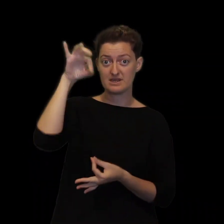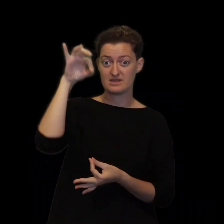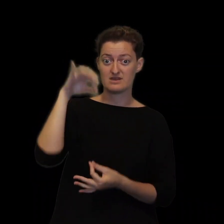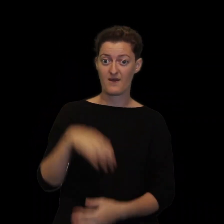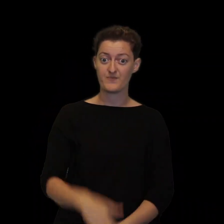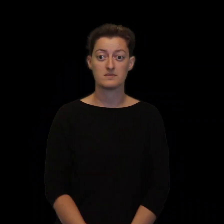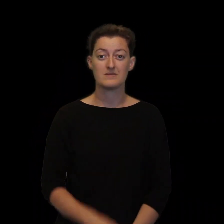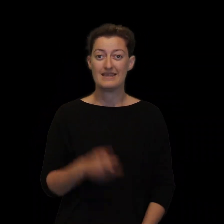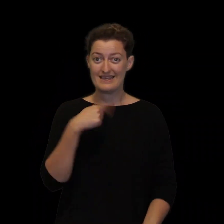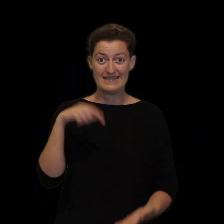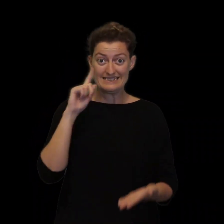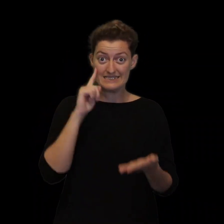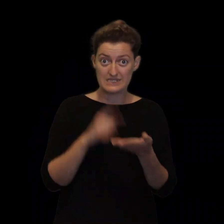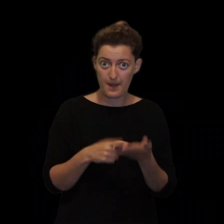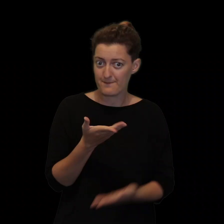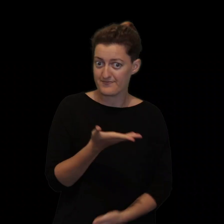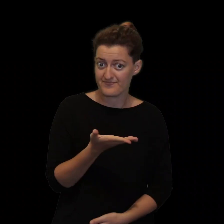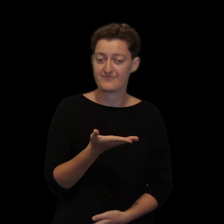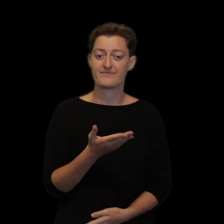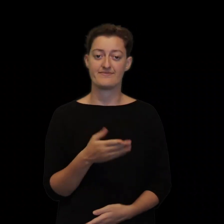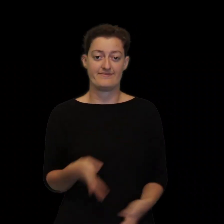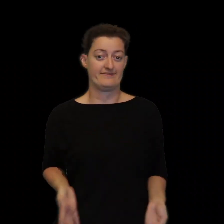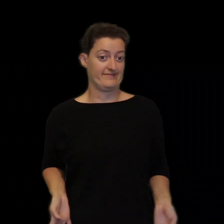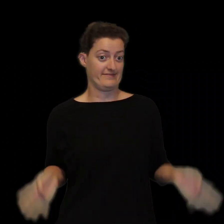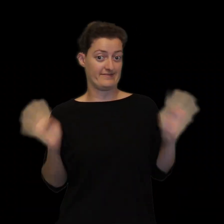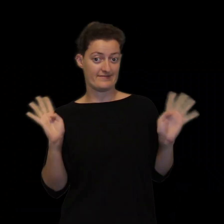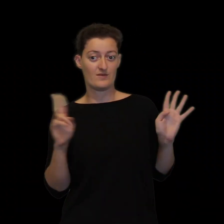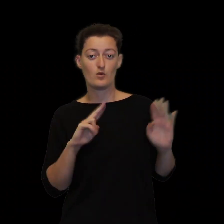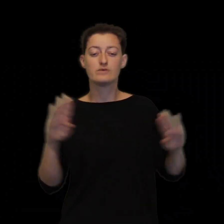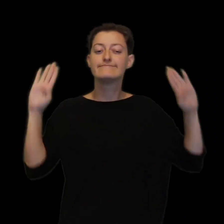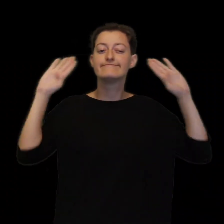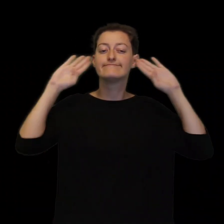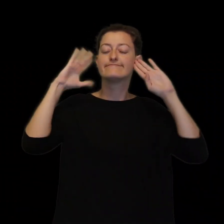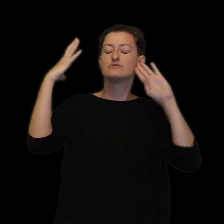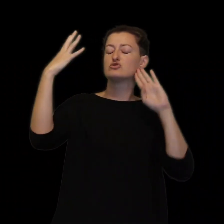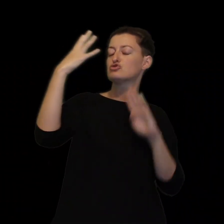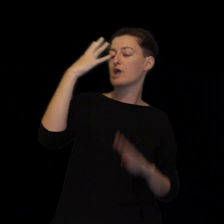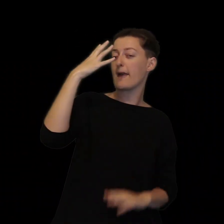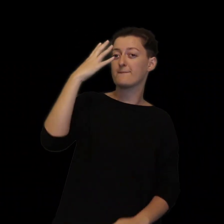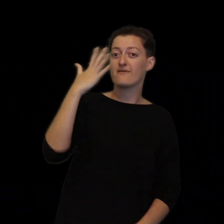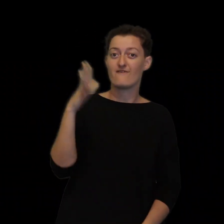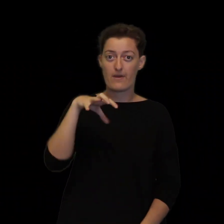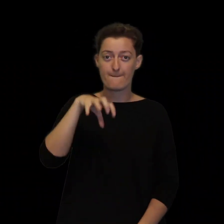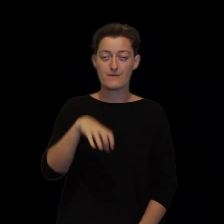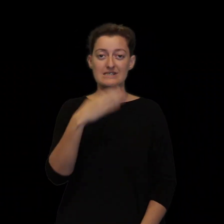They can be found with their wings spread out and “sunbathing” at Salina Nature Reserve.